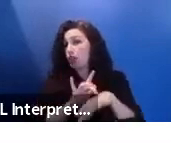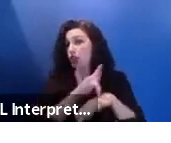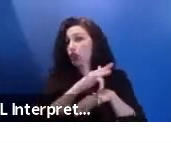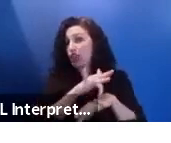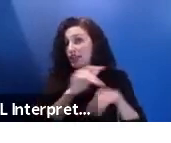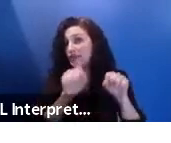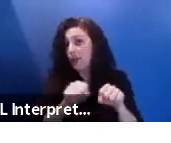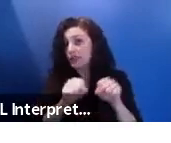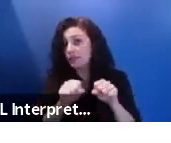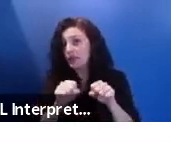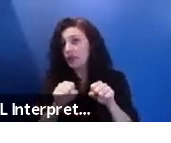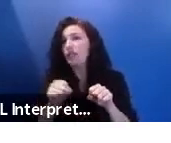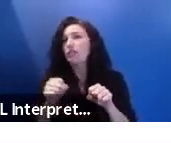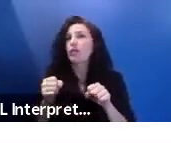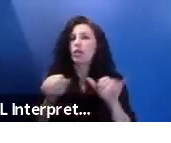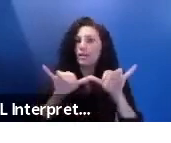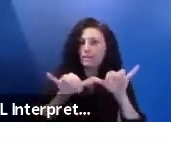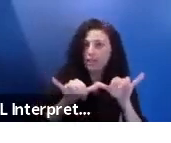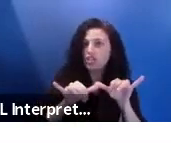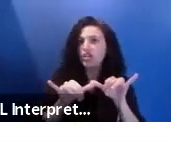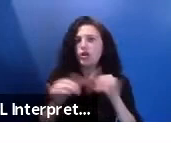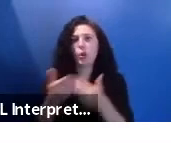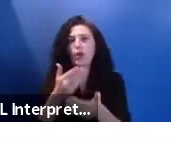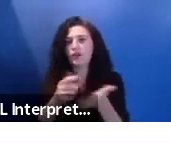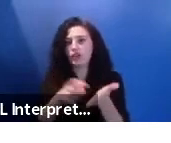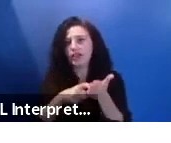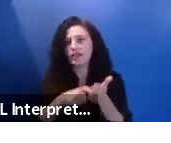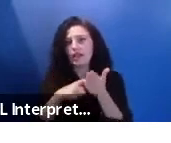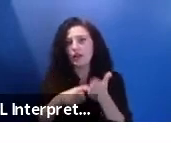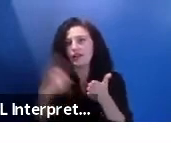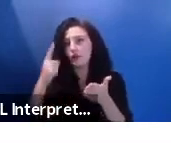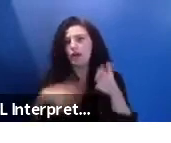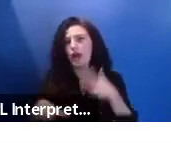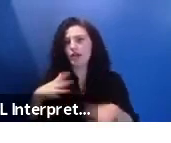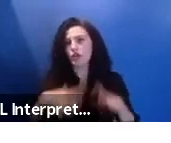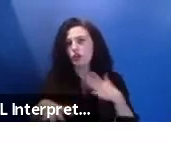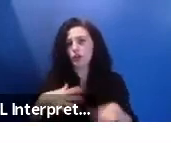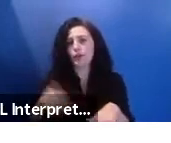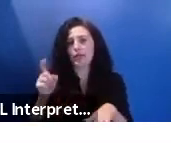or to do other things necessary to prepare for their costume and wardrobe needs. And if there are items of costume or wardrobe